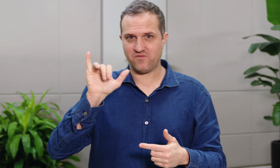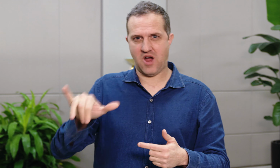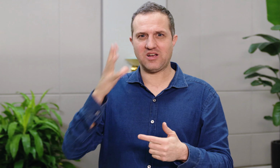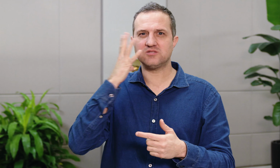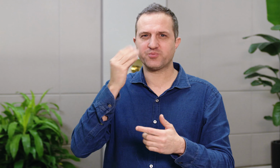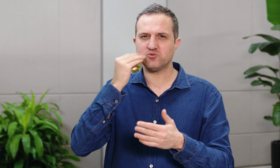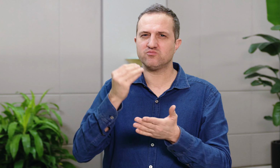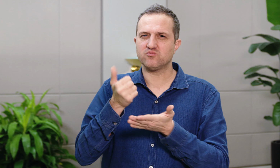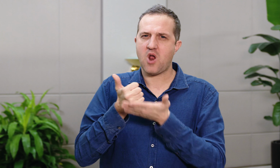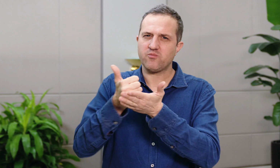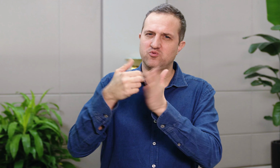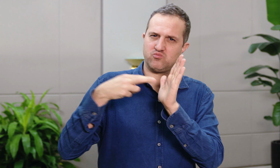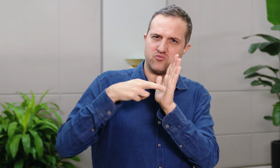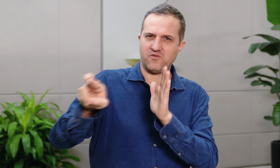Our guides' expertise will help those who join us